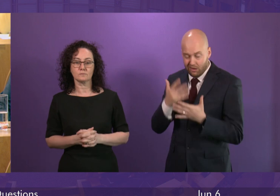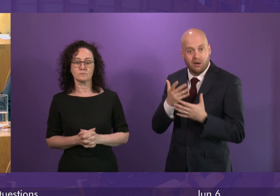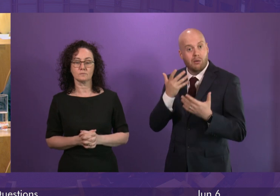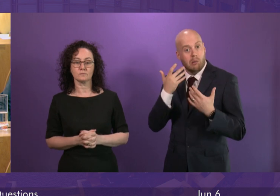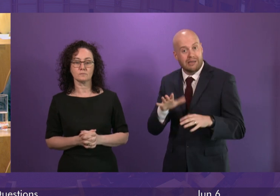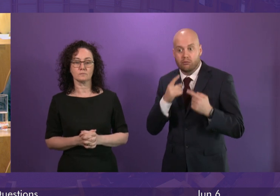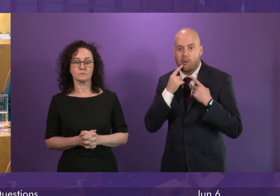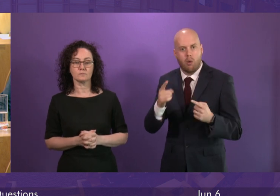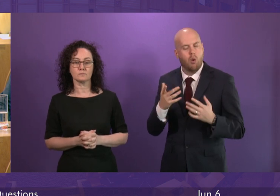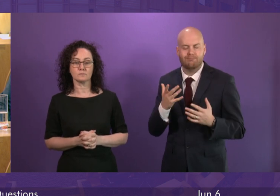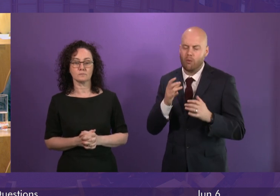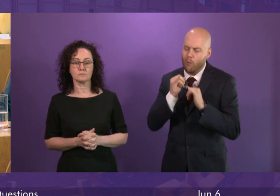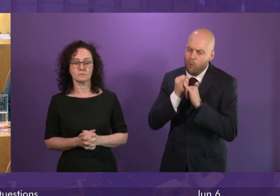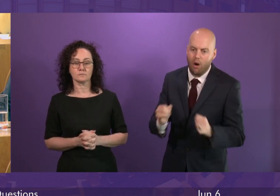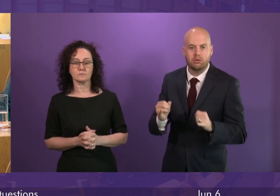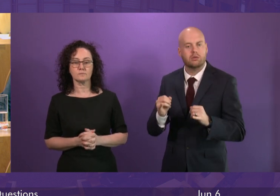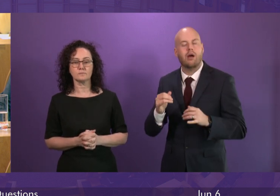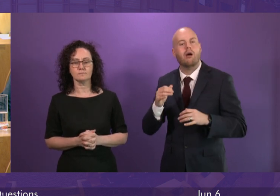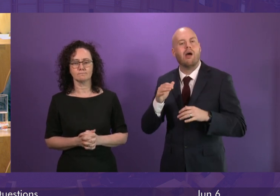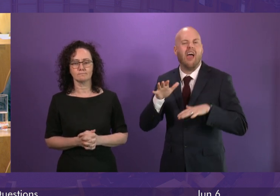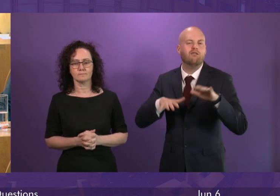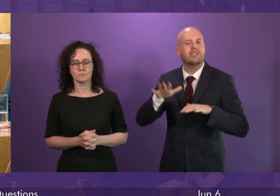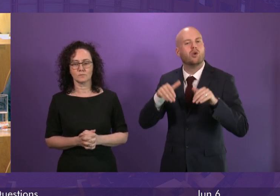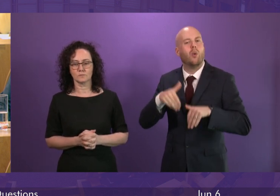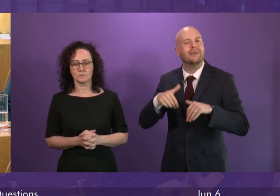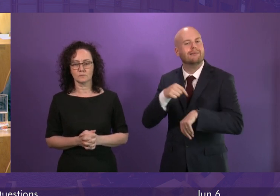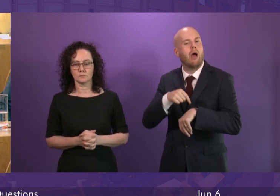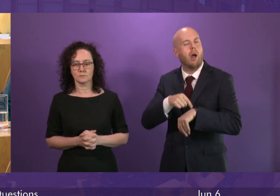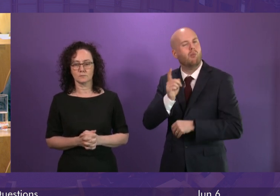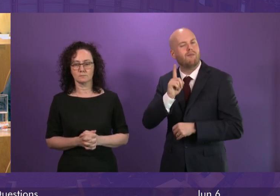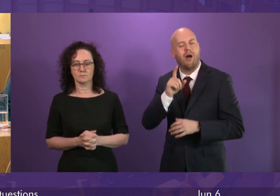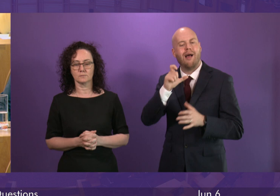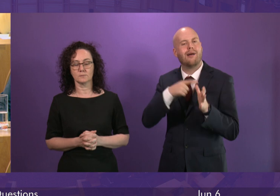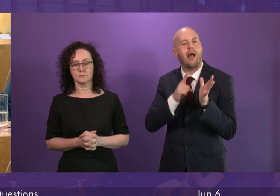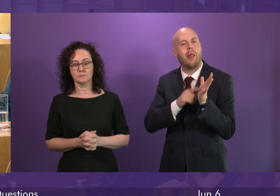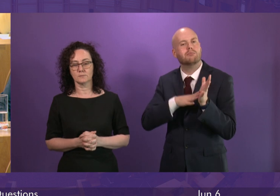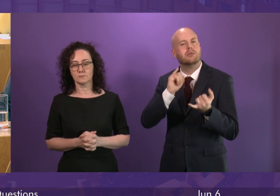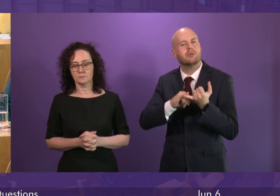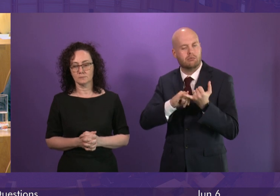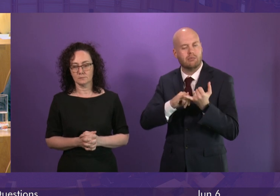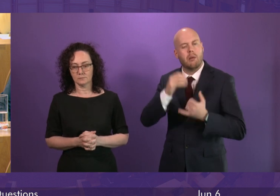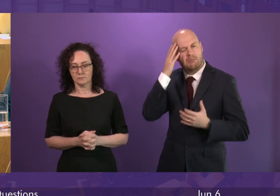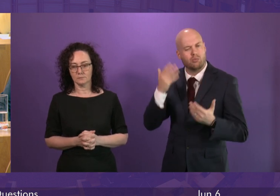waiting time for child and adolescent mental health services in Scotland. On average, young people are having to wait 22 weeks for treatment, which is appalling. Will the Deputy First